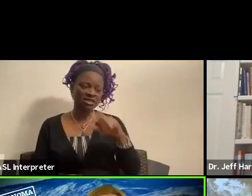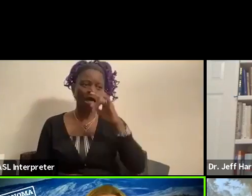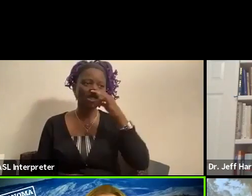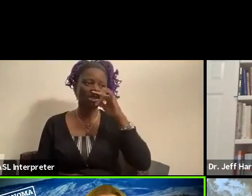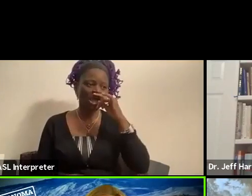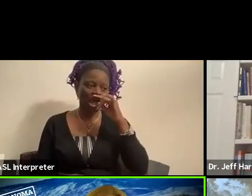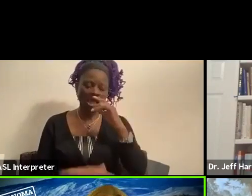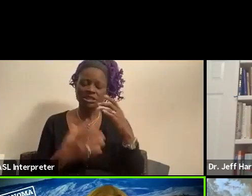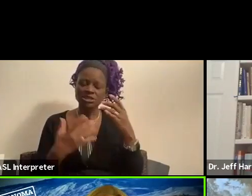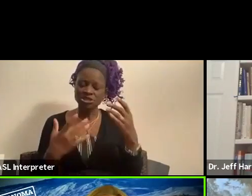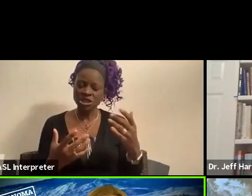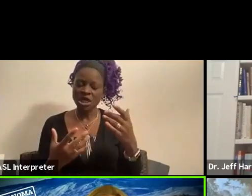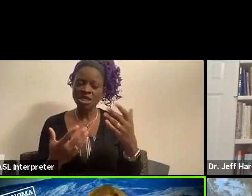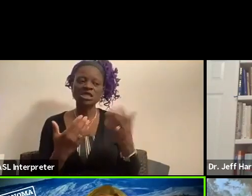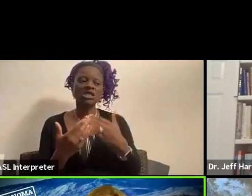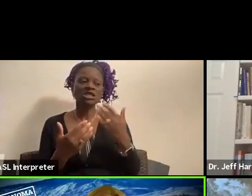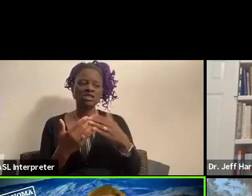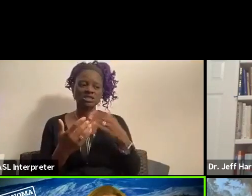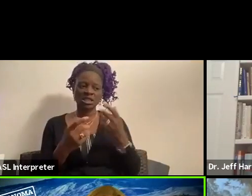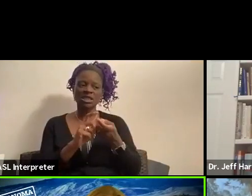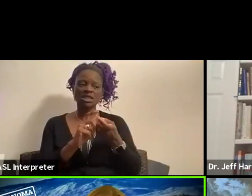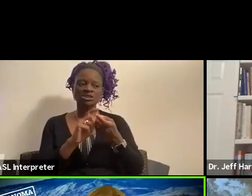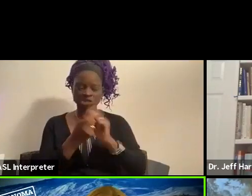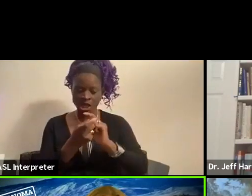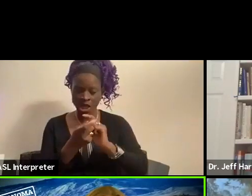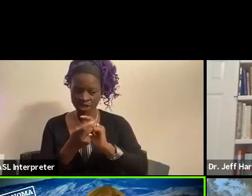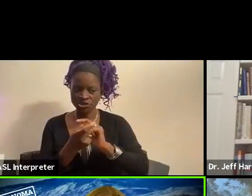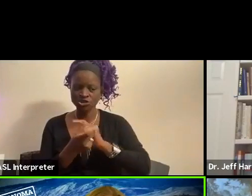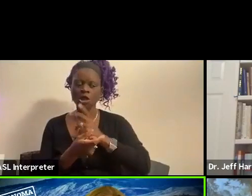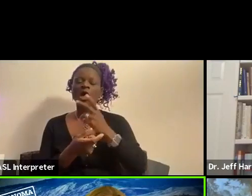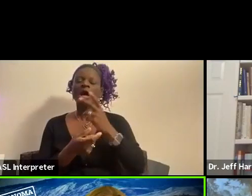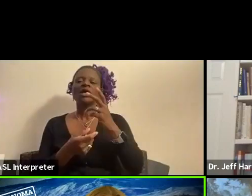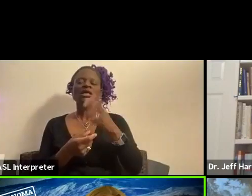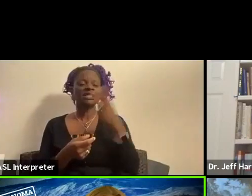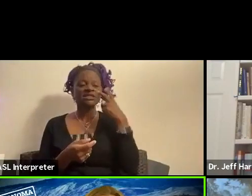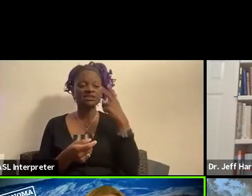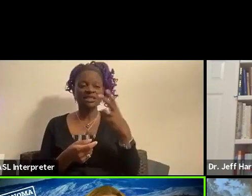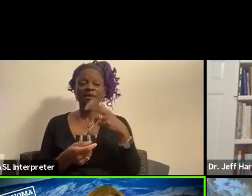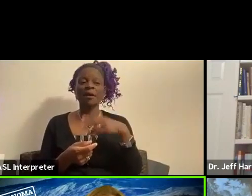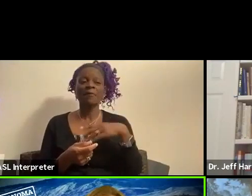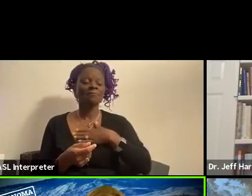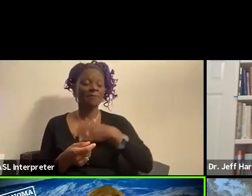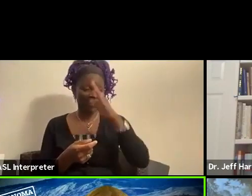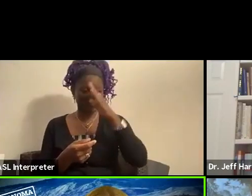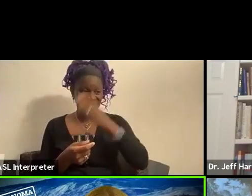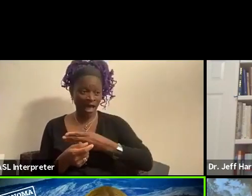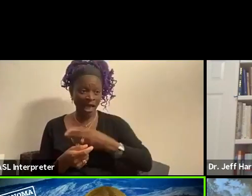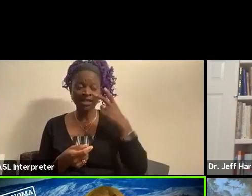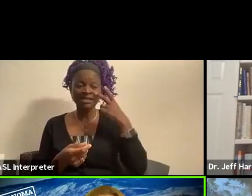be able to wear a mask consistently, and yet peer pressure works. He sees his sisters doing it and he wants to be just like his big sisters,